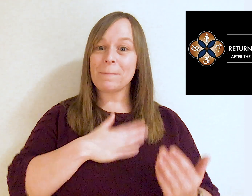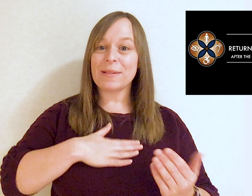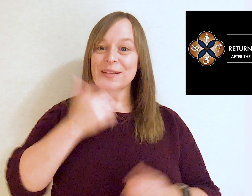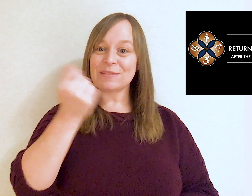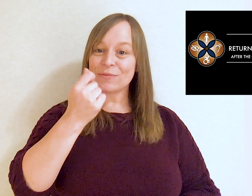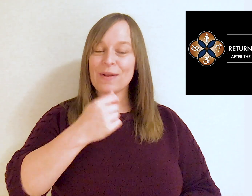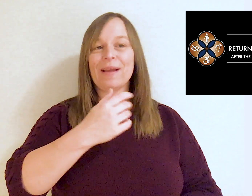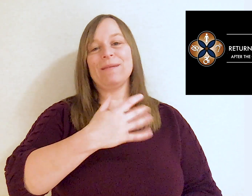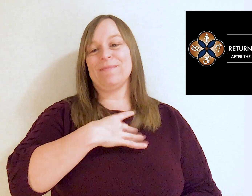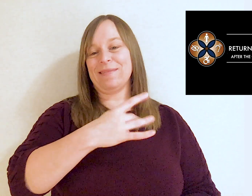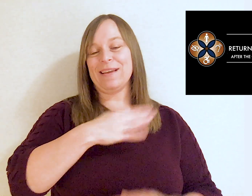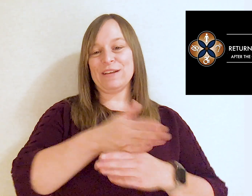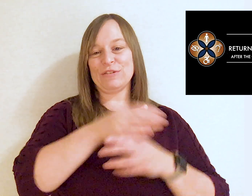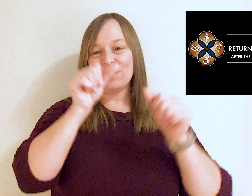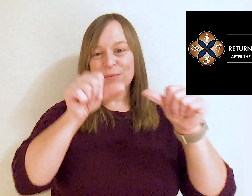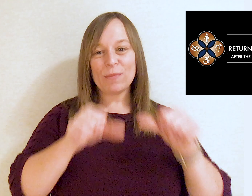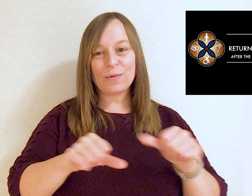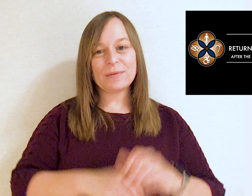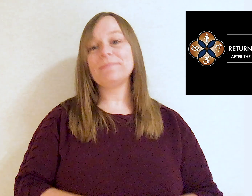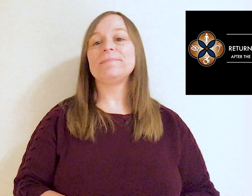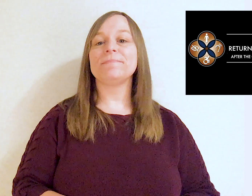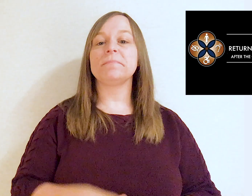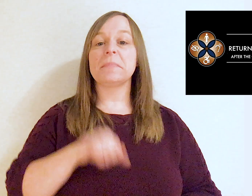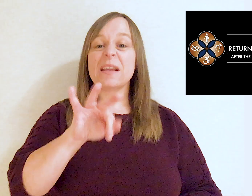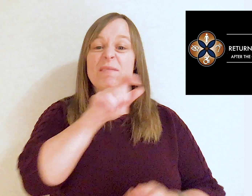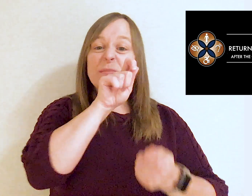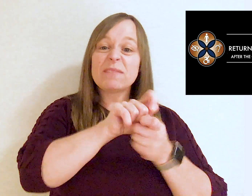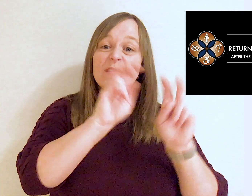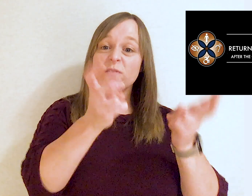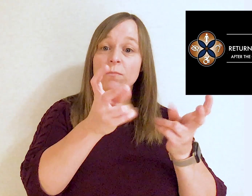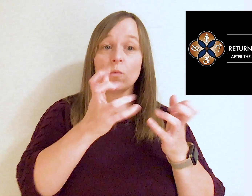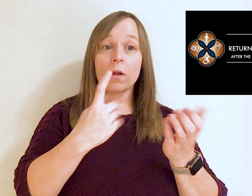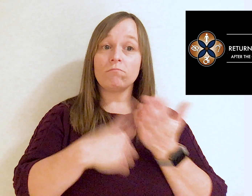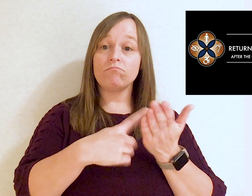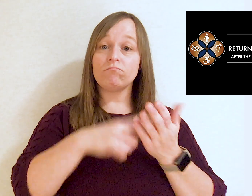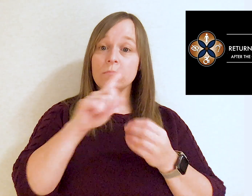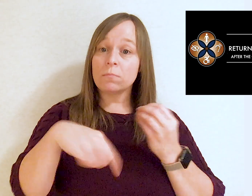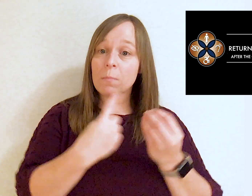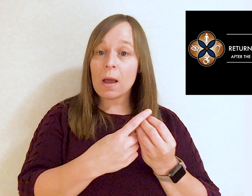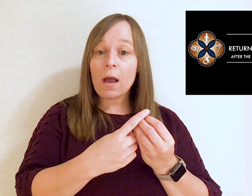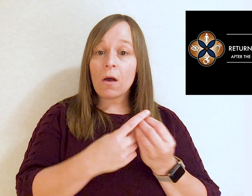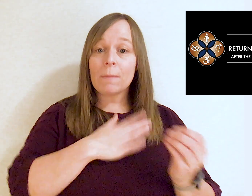subscribe, like, and share this post. If there is a subject you would like us to discuss,